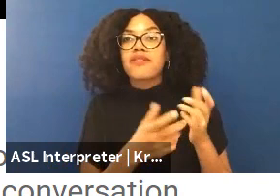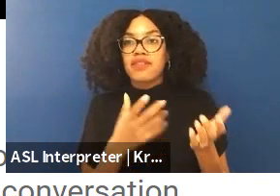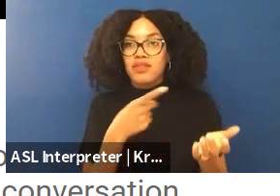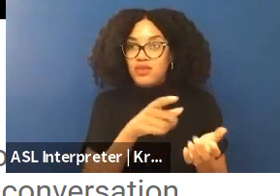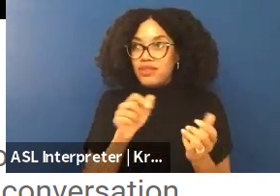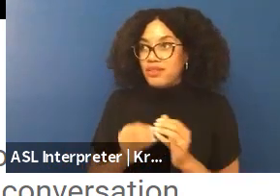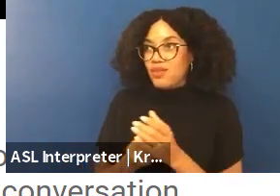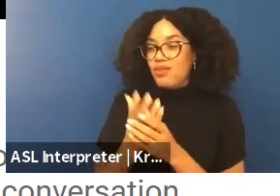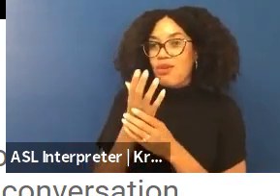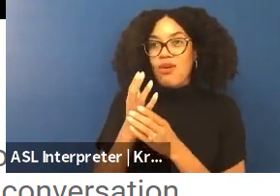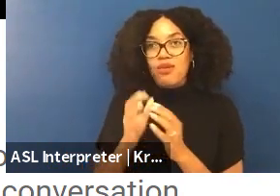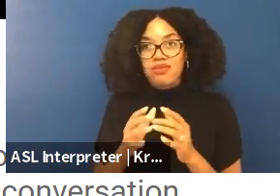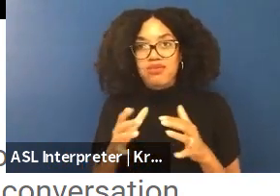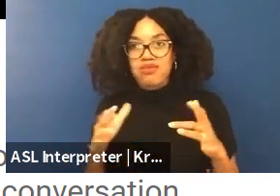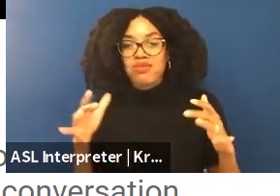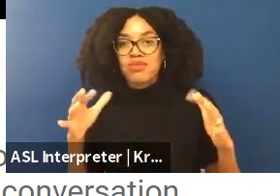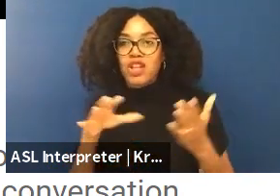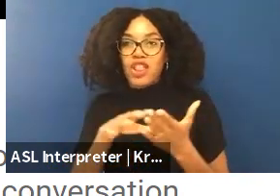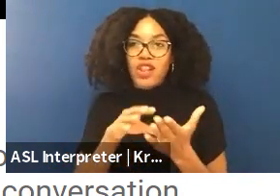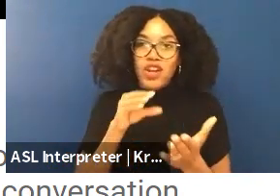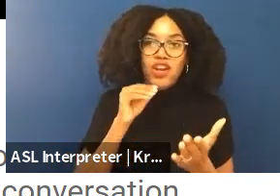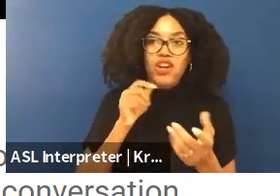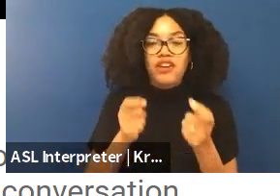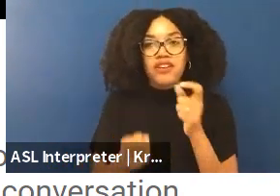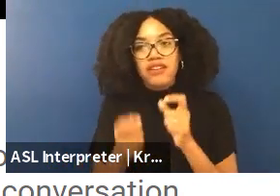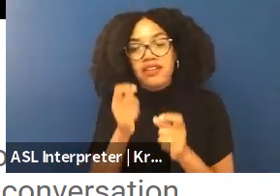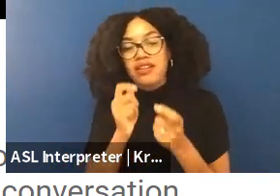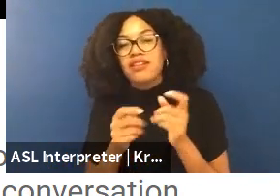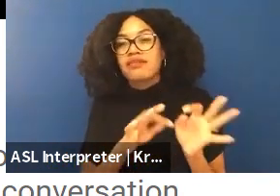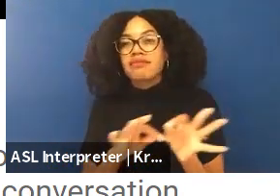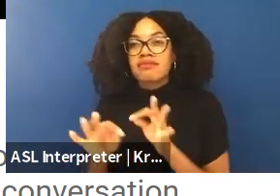you know, have this process established, but it's really hard. And I just feel like now,